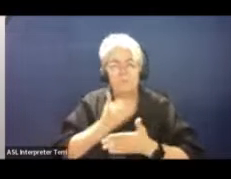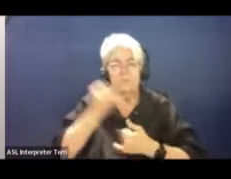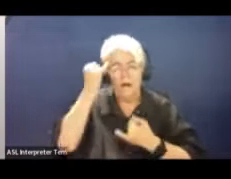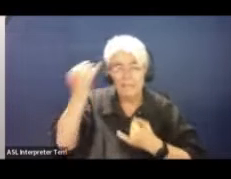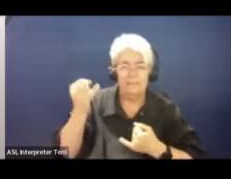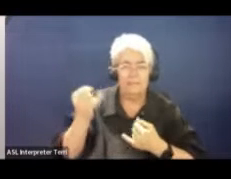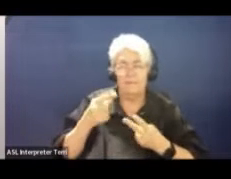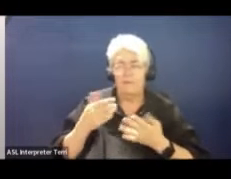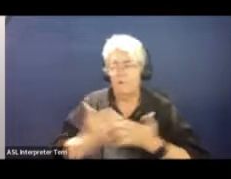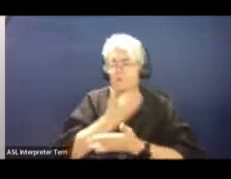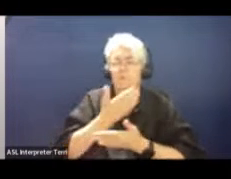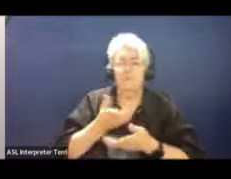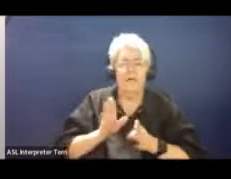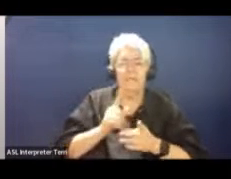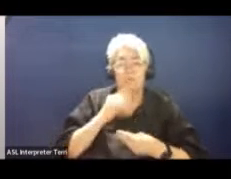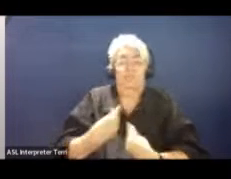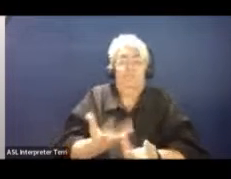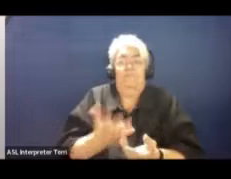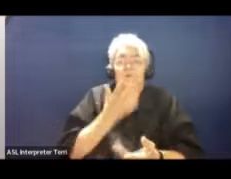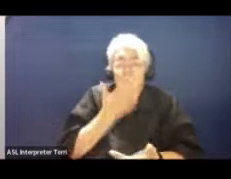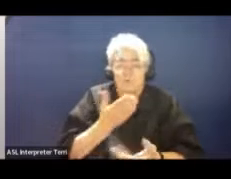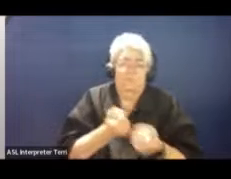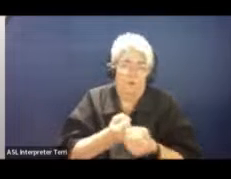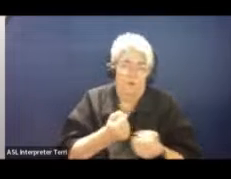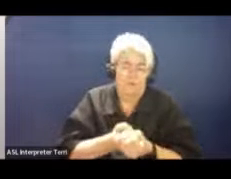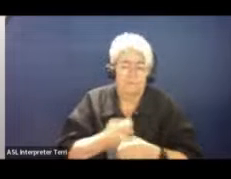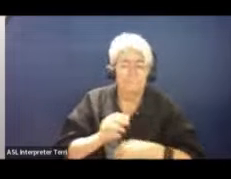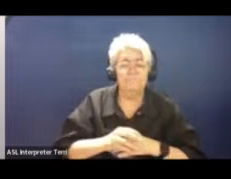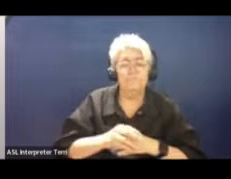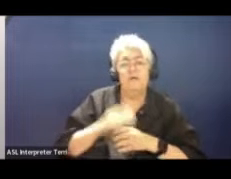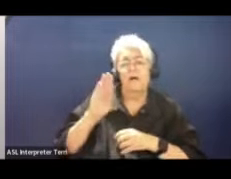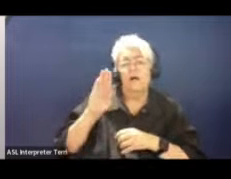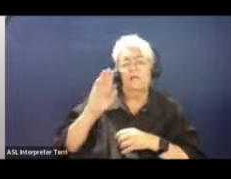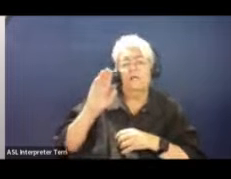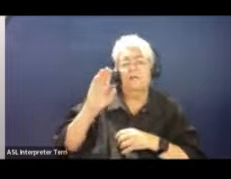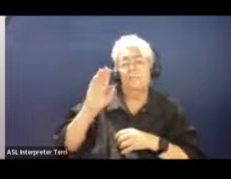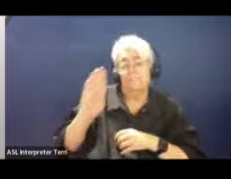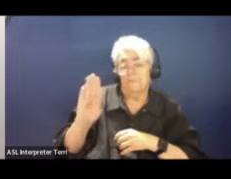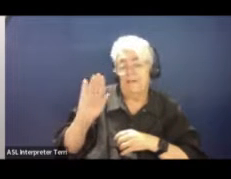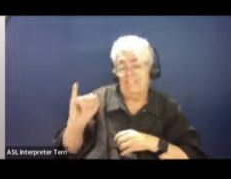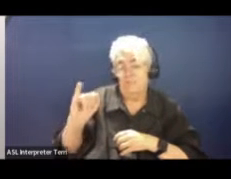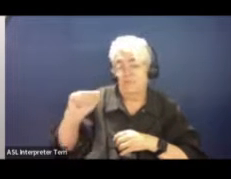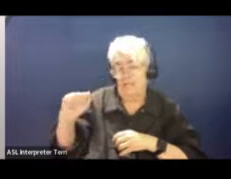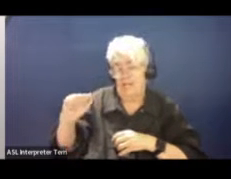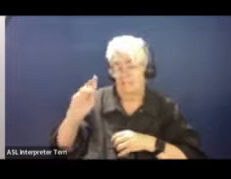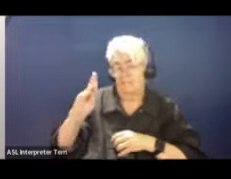the community. The Brain Injury Alliance of Colorado received our first grant in 2020, under